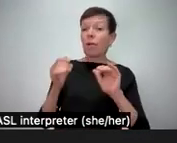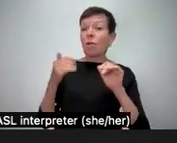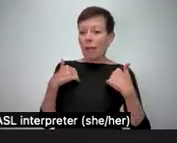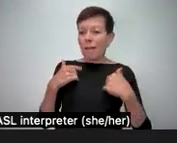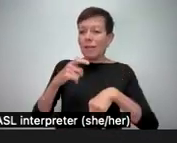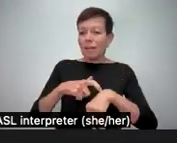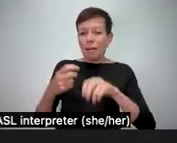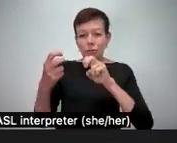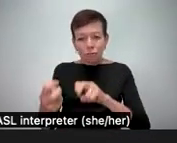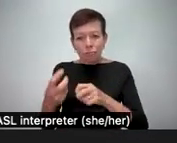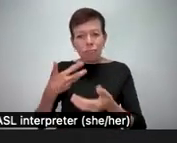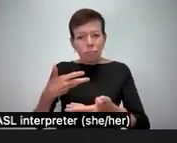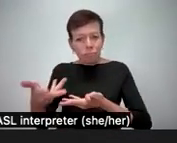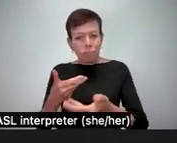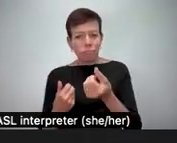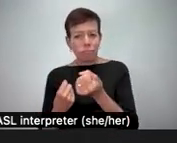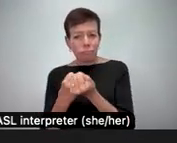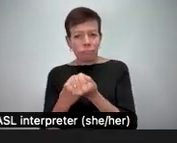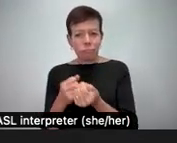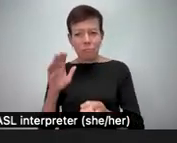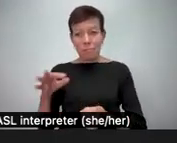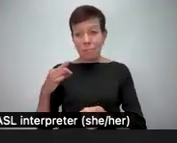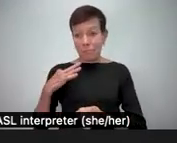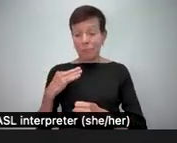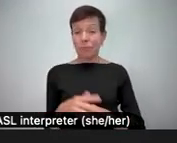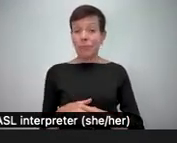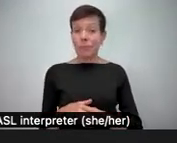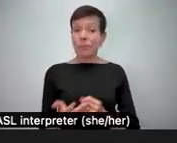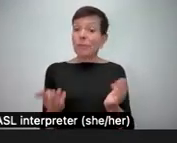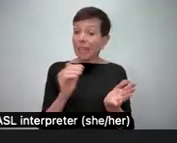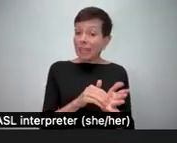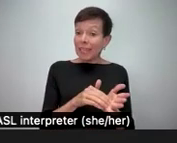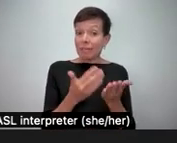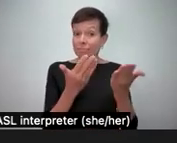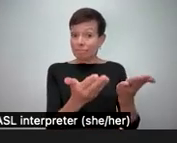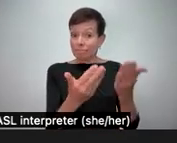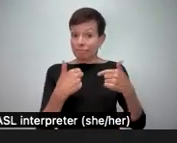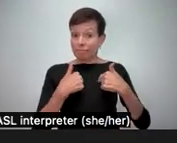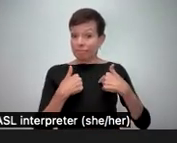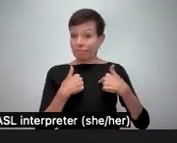And again, here is my information if you need to contact me. If you want to screenshot this,